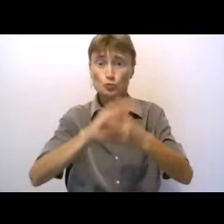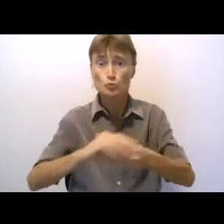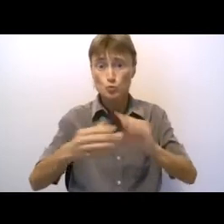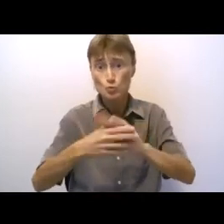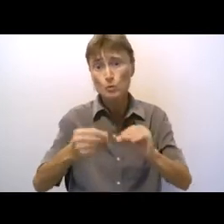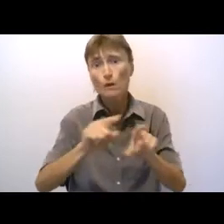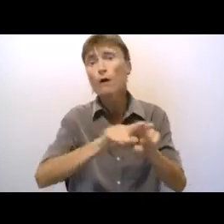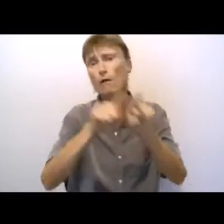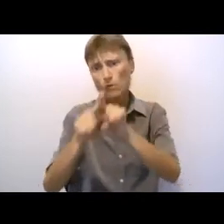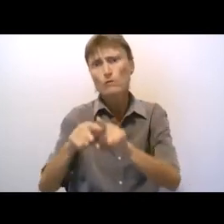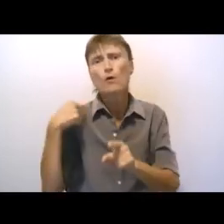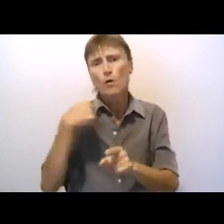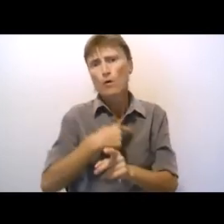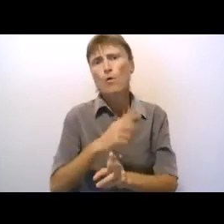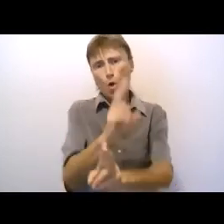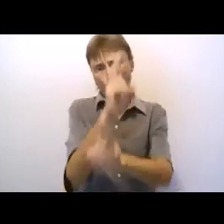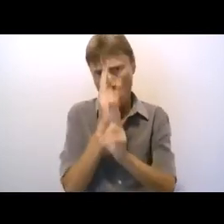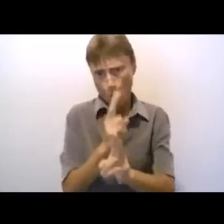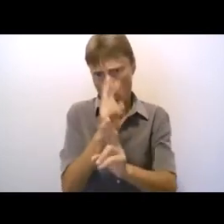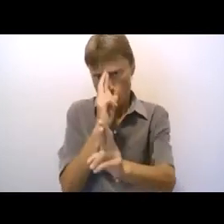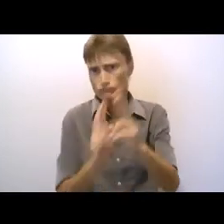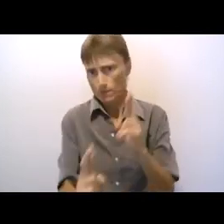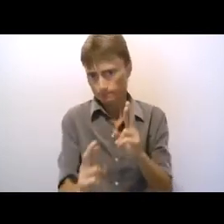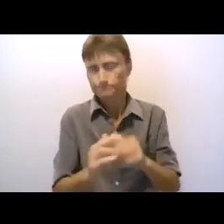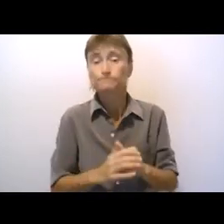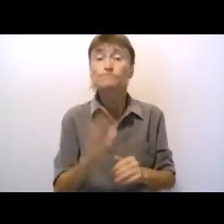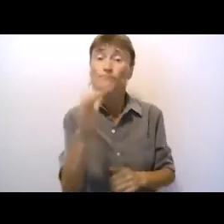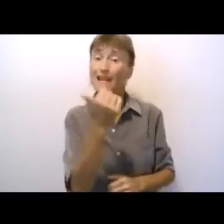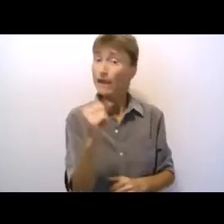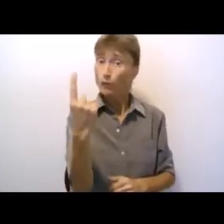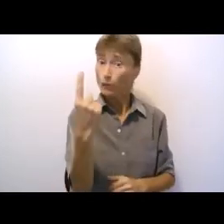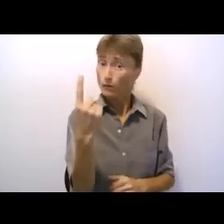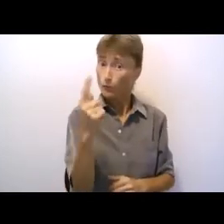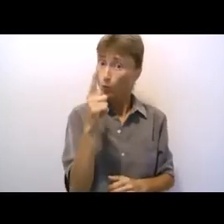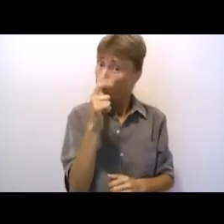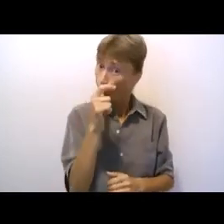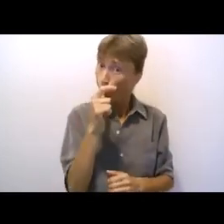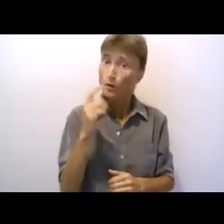Any participants who use harmful or disrespectful language, or who are actively disregarding